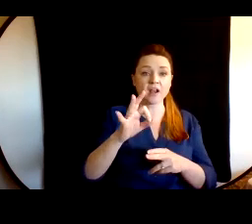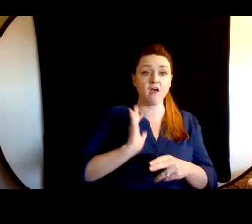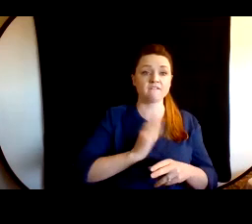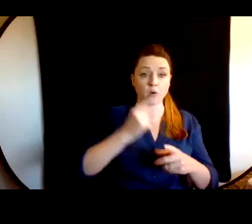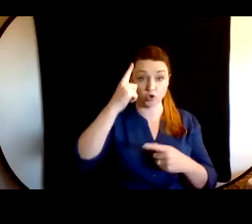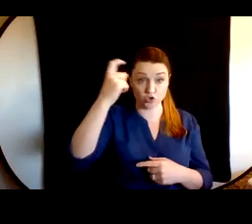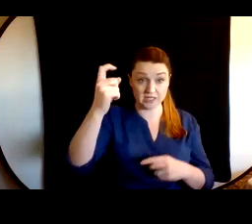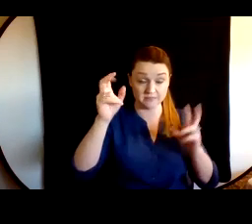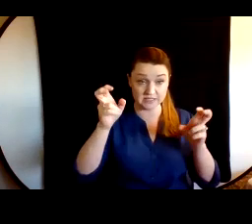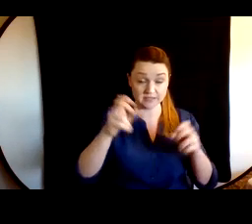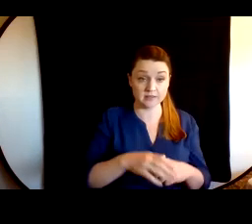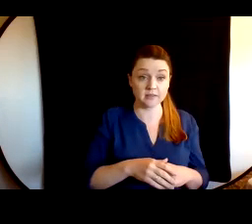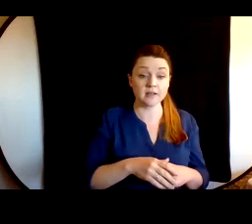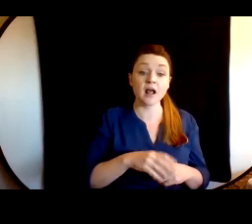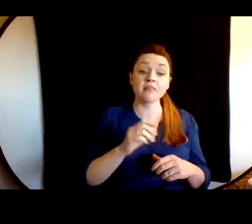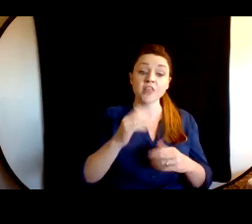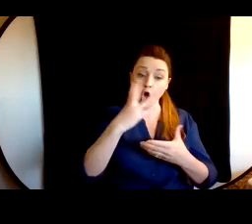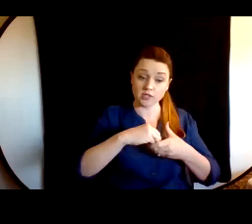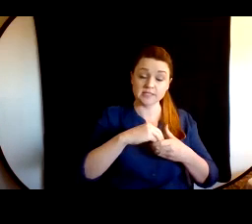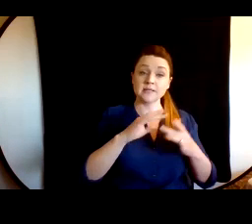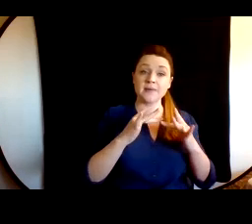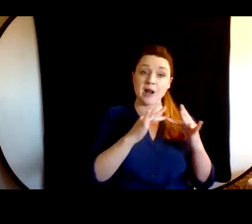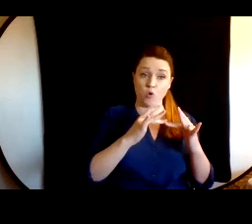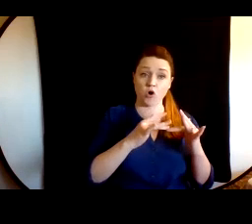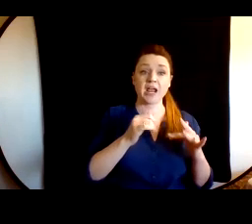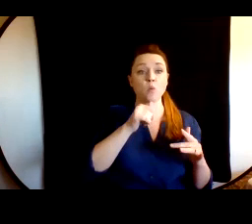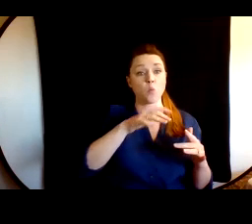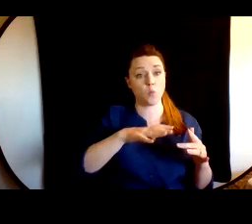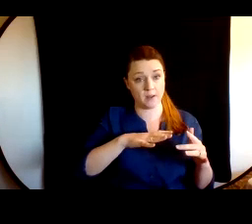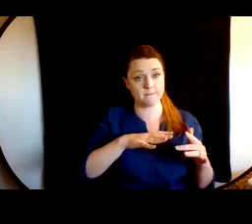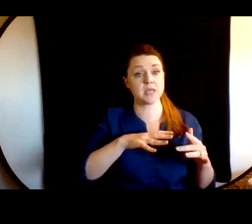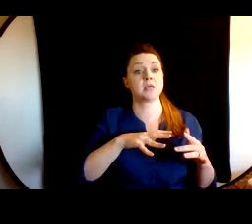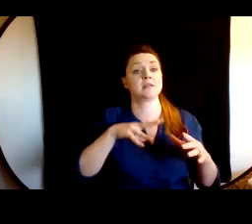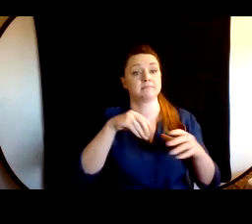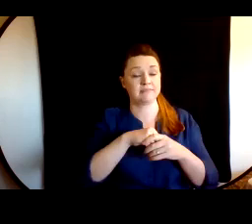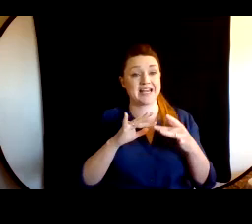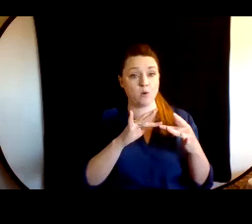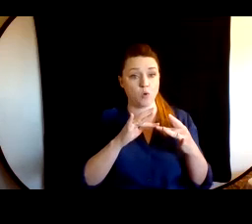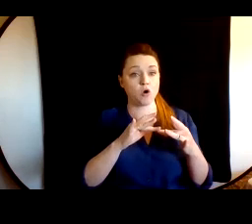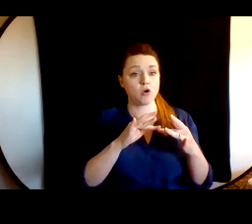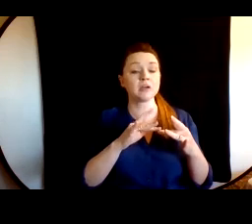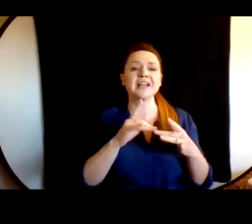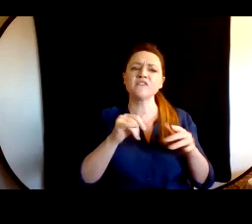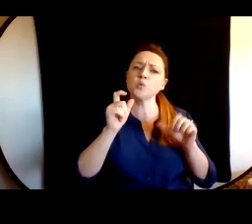in non-binary network, as well as Lydia X.Z. Brown. So if you have the time to check that out, it really does speak